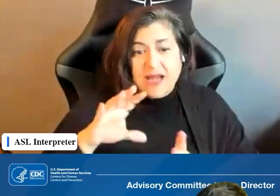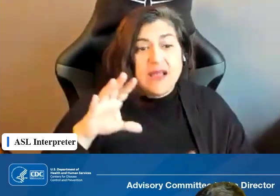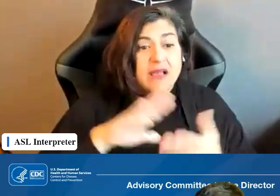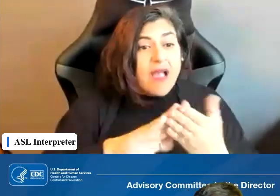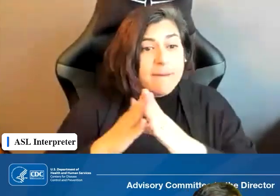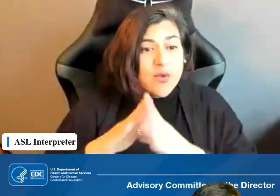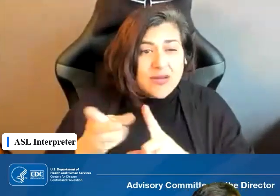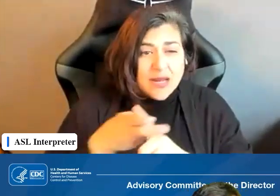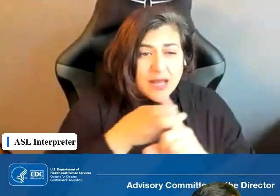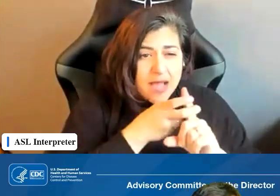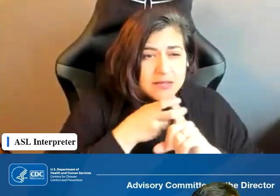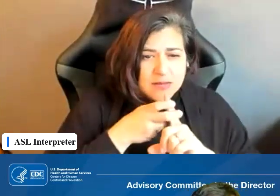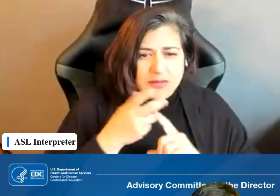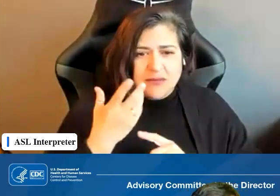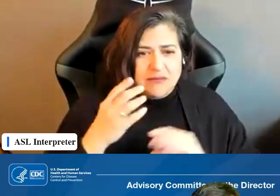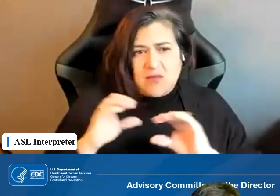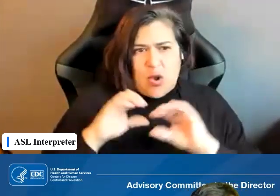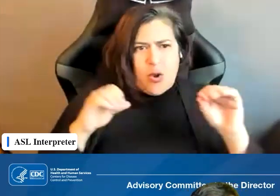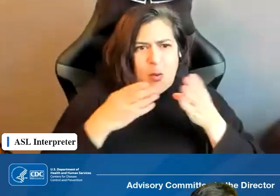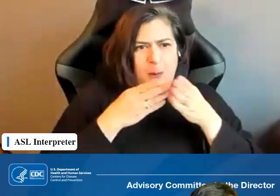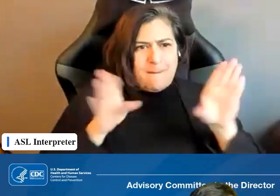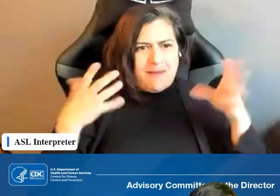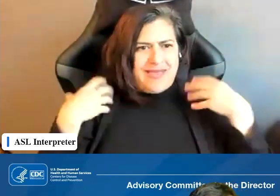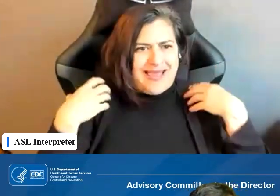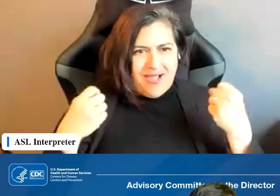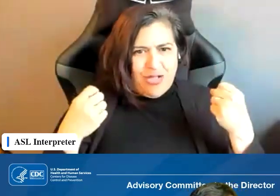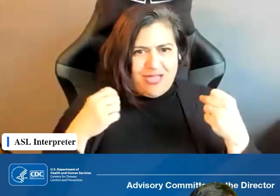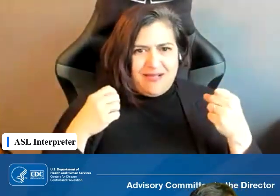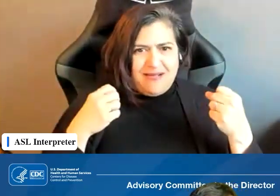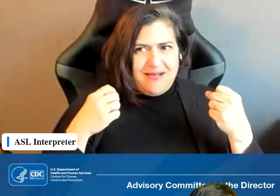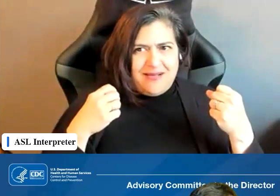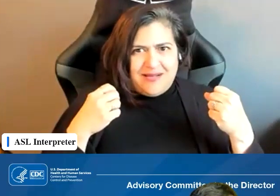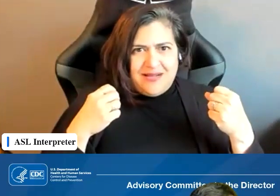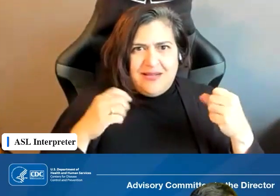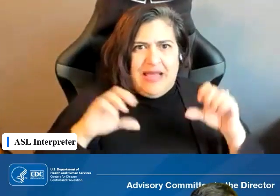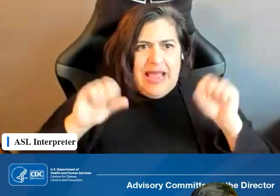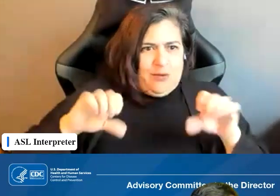by any public health agency. And that's an area for needed improvement if you want to make a difference from an equity perspective.